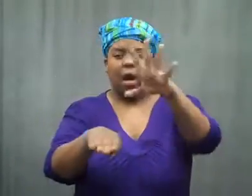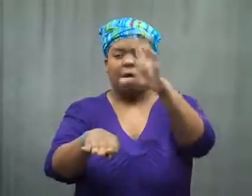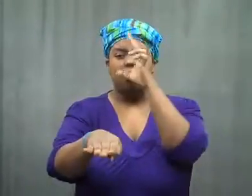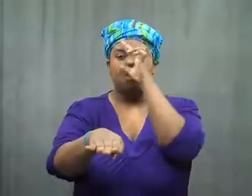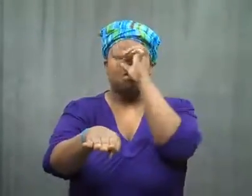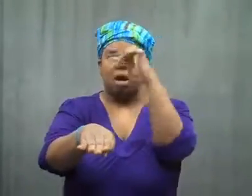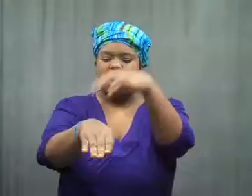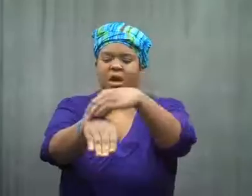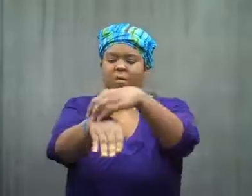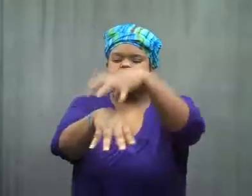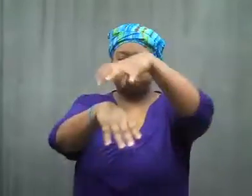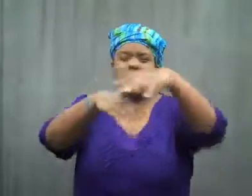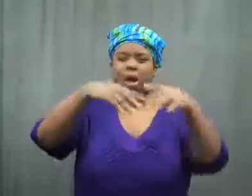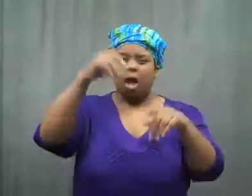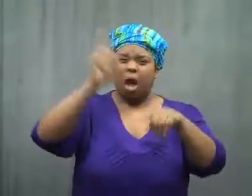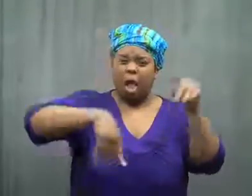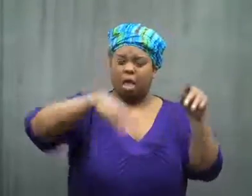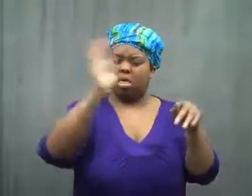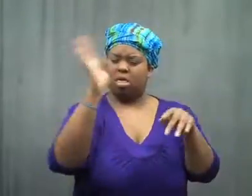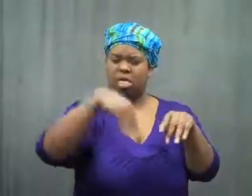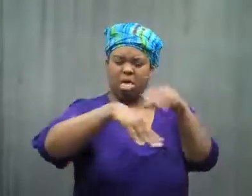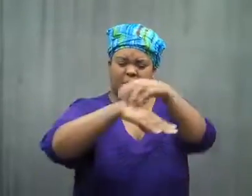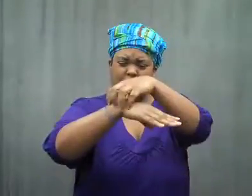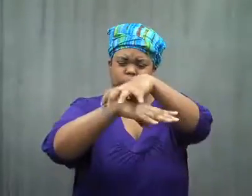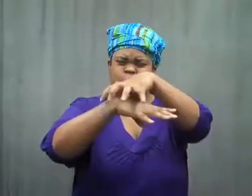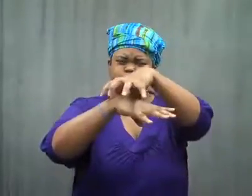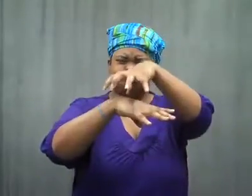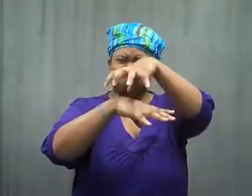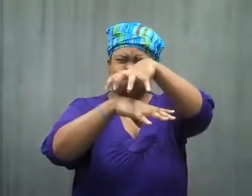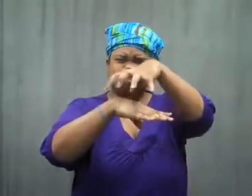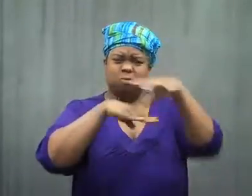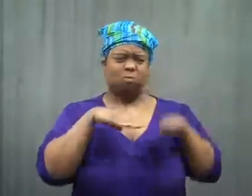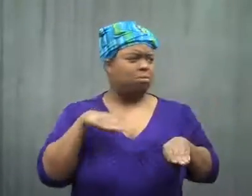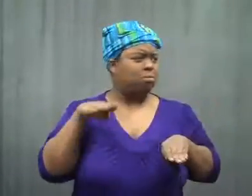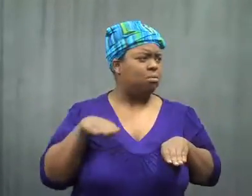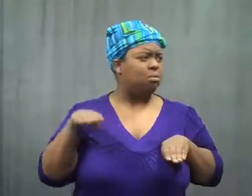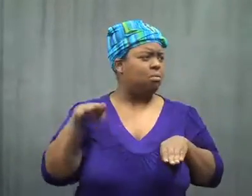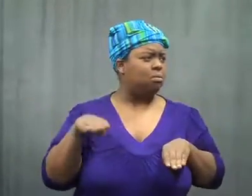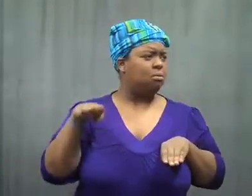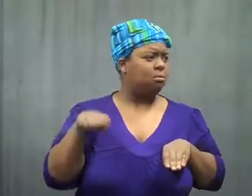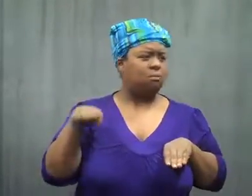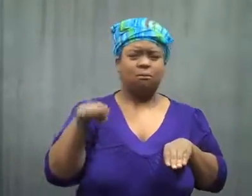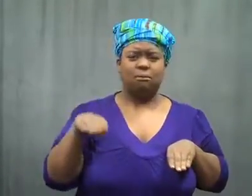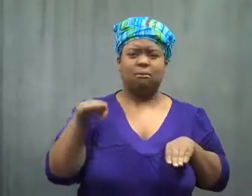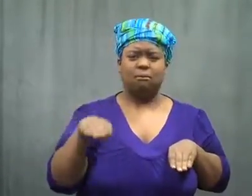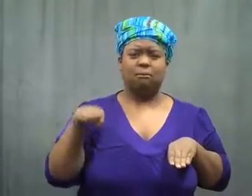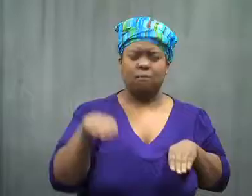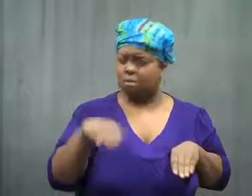My foot was so swollen I couldn't bend it at the ankle. I hobbled over to her.